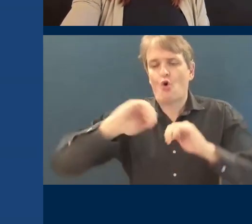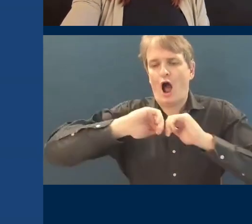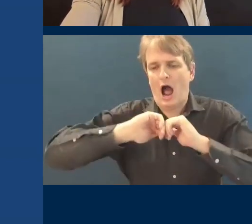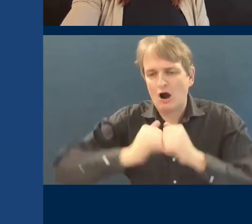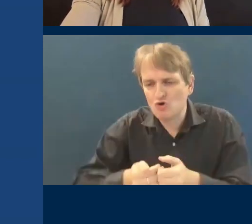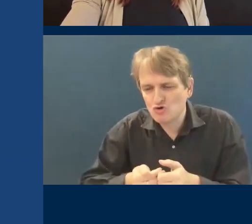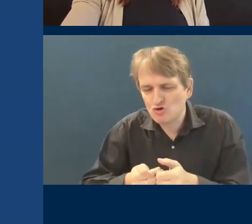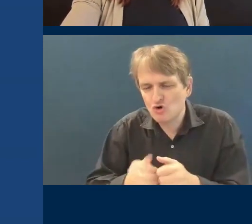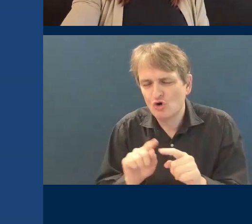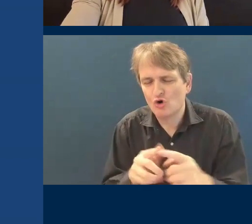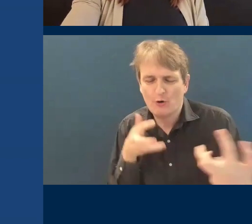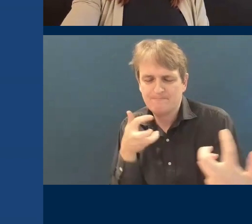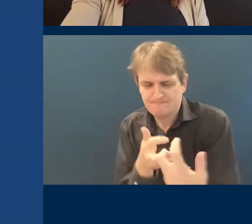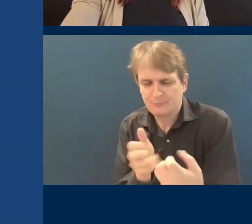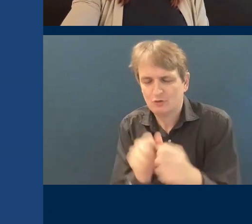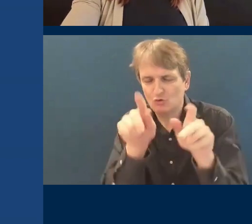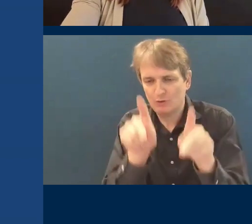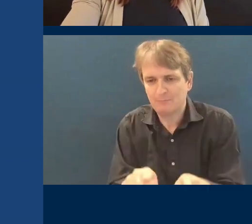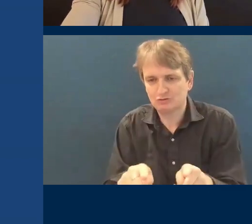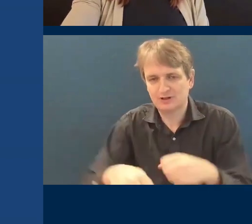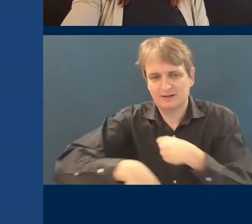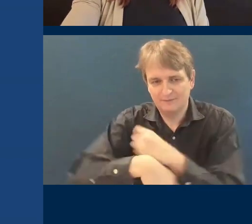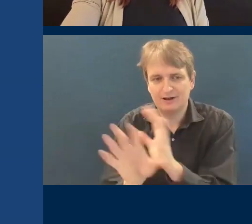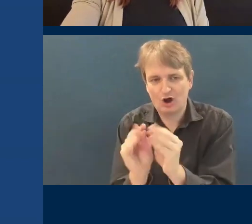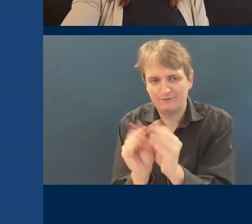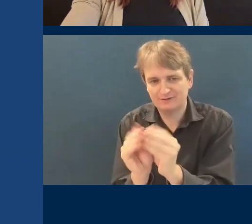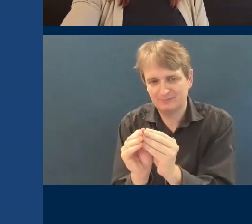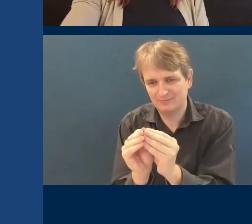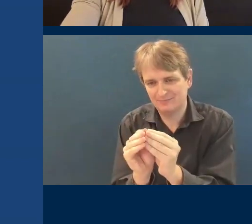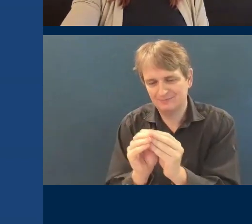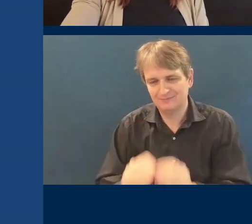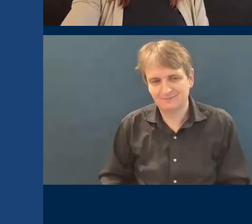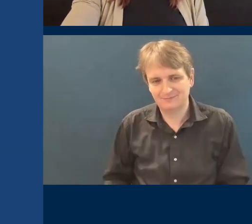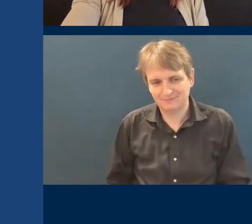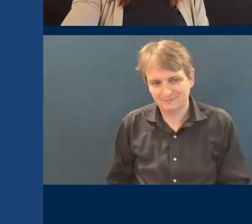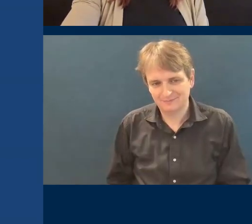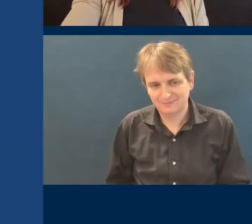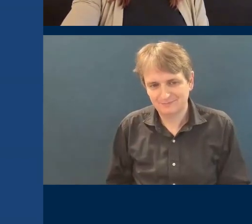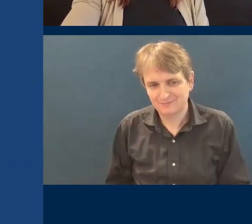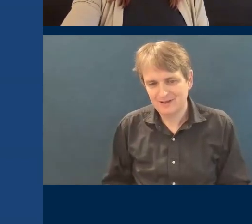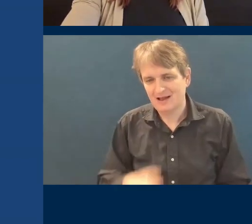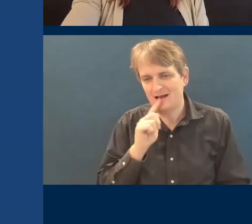But you still have to know how to be able to accommodate the person with a video conferencing platform.